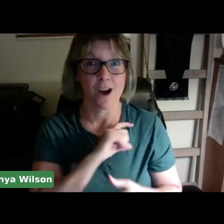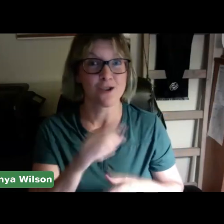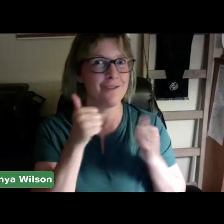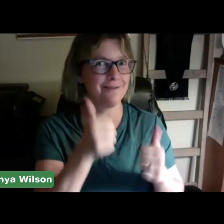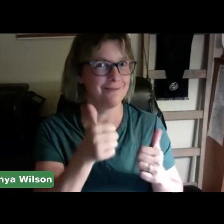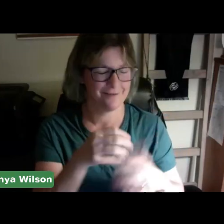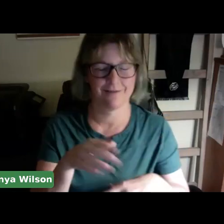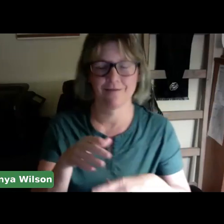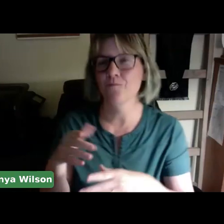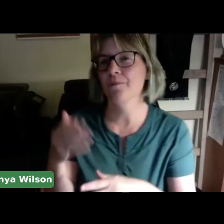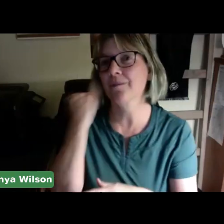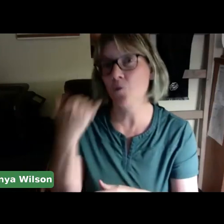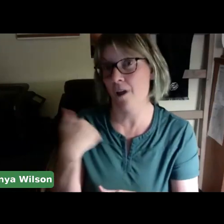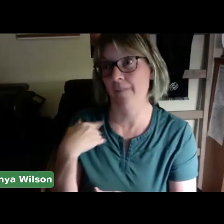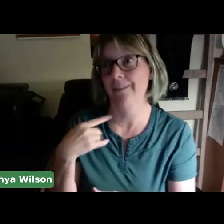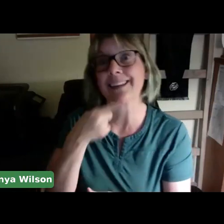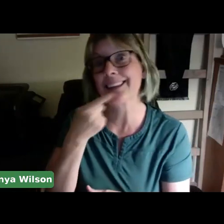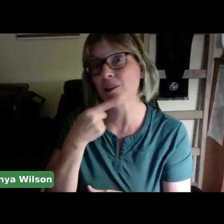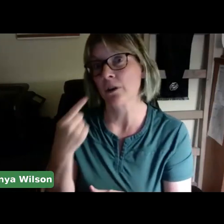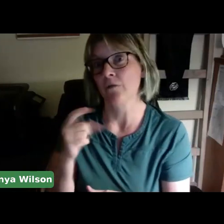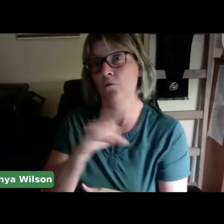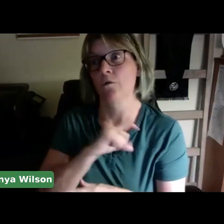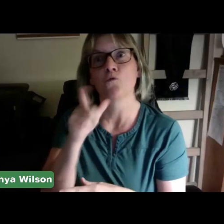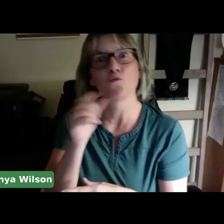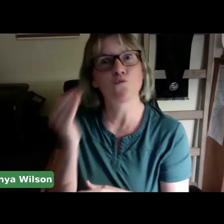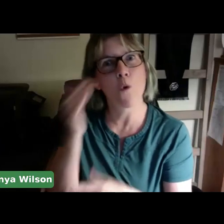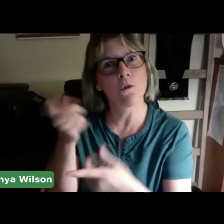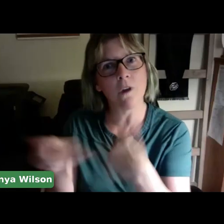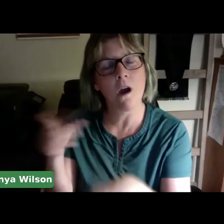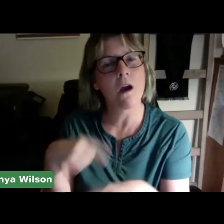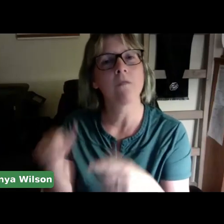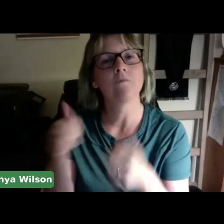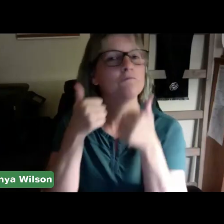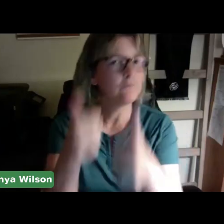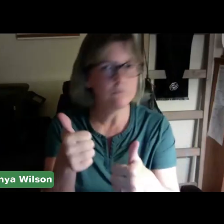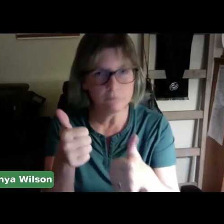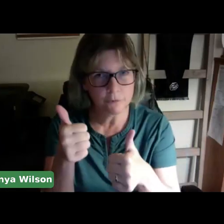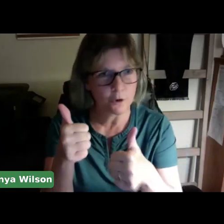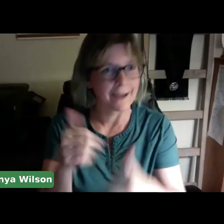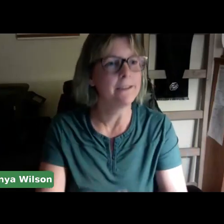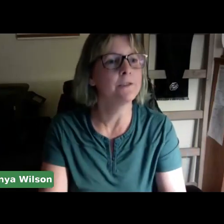So if you've got a Jeff Ranger, that's awesome. If you've got a hearing ranger who knows some sign language.